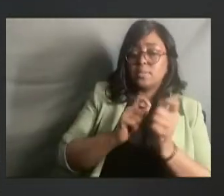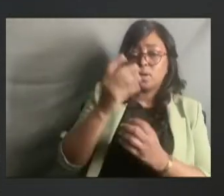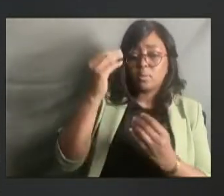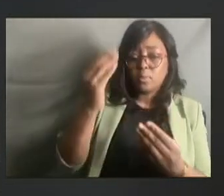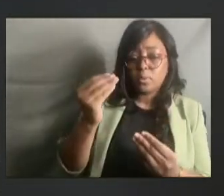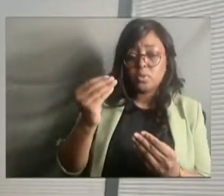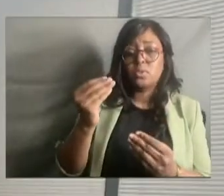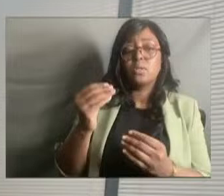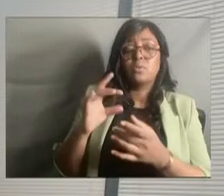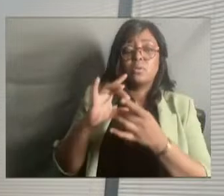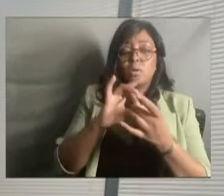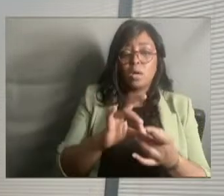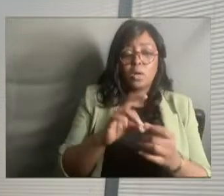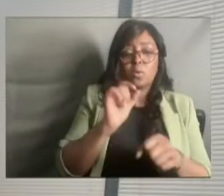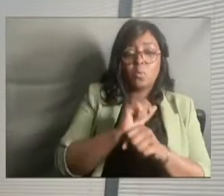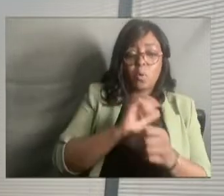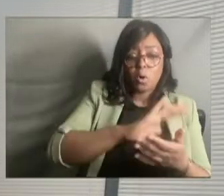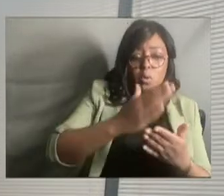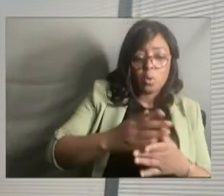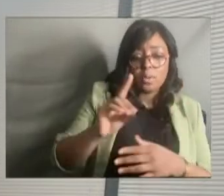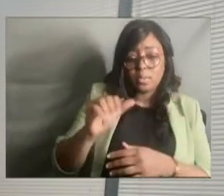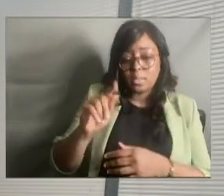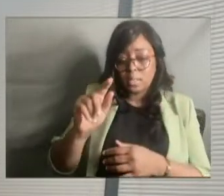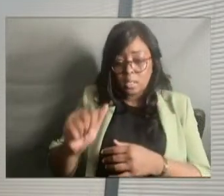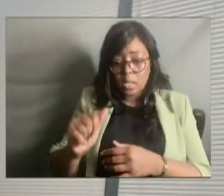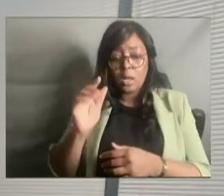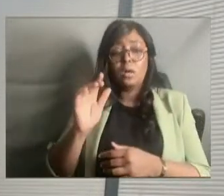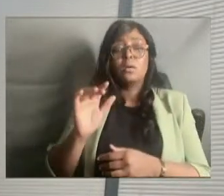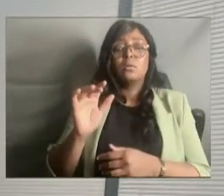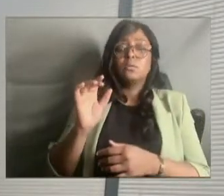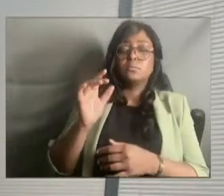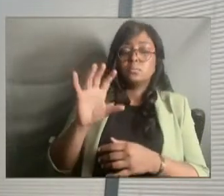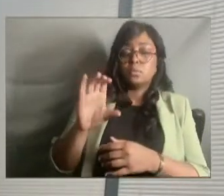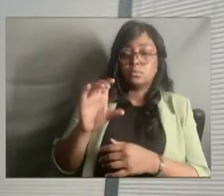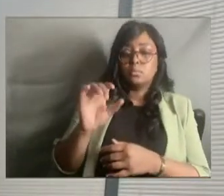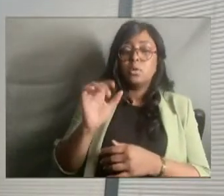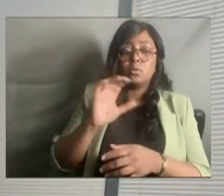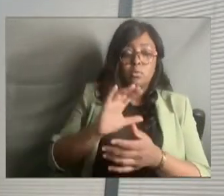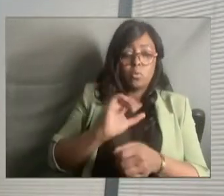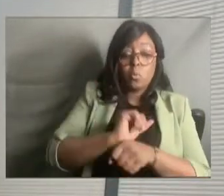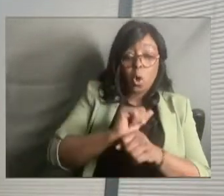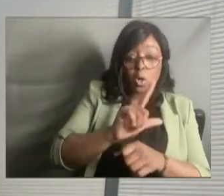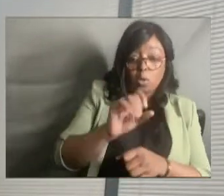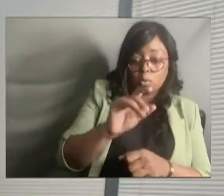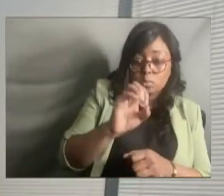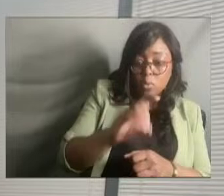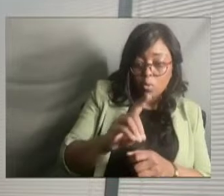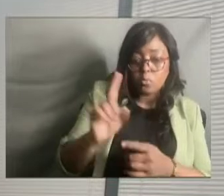numeric data regarding workload and caseload be shared specifically for the reductions